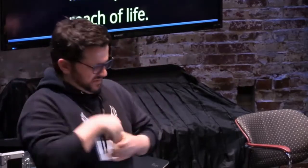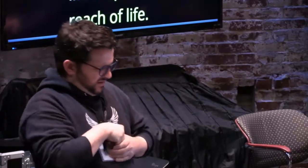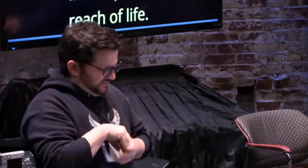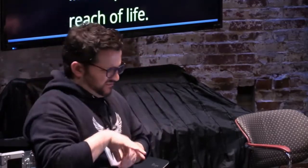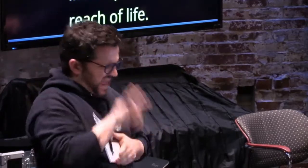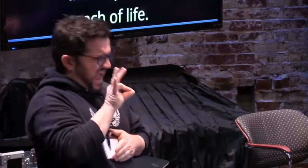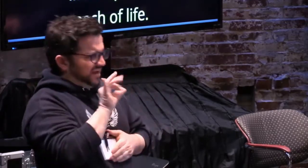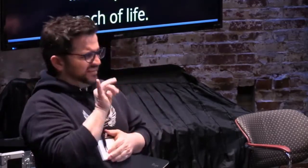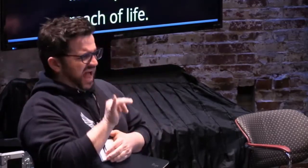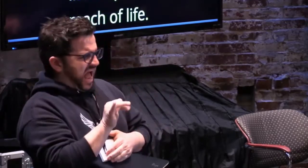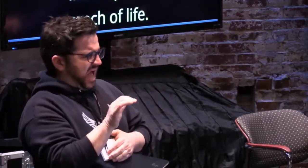when worlds crash.